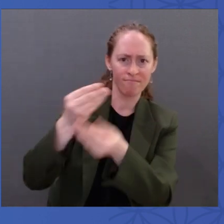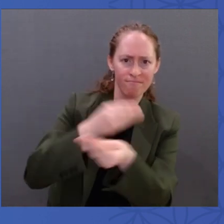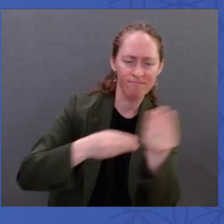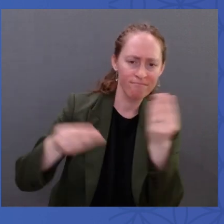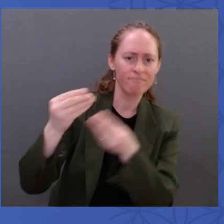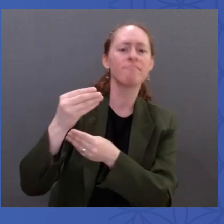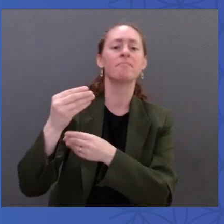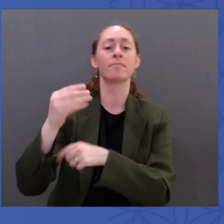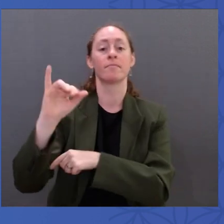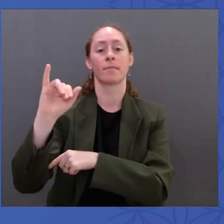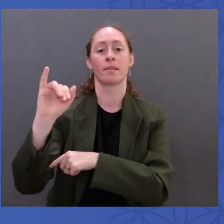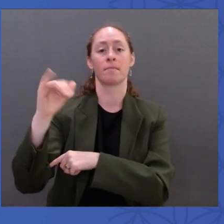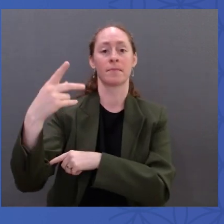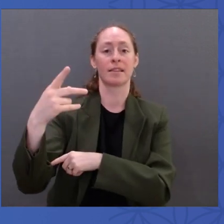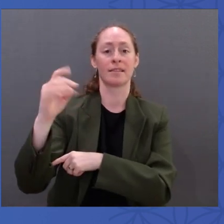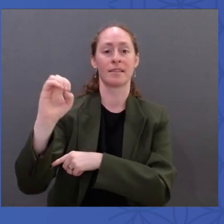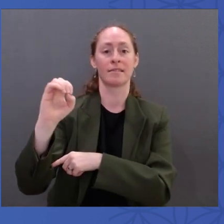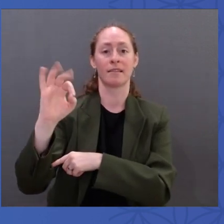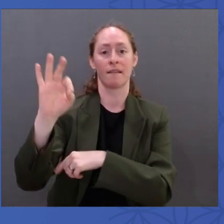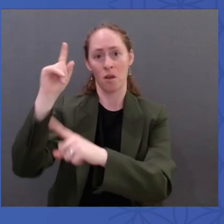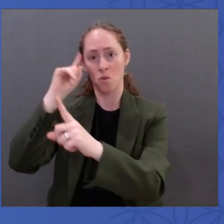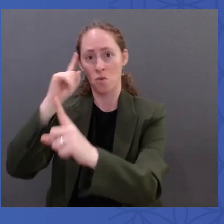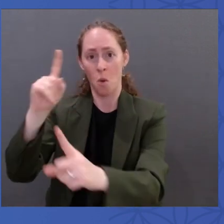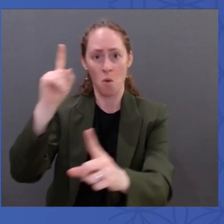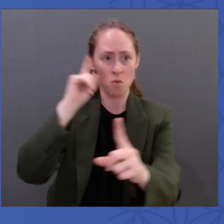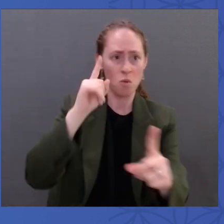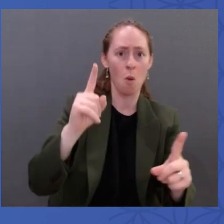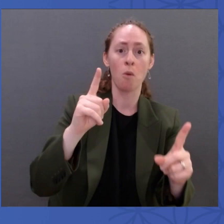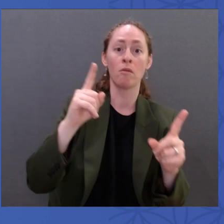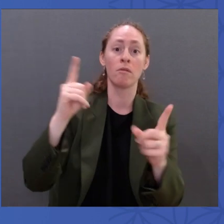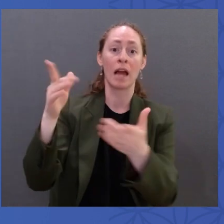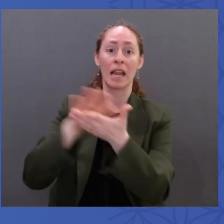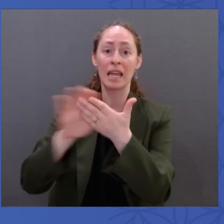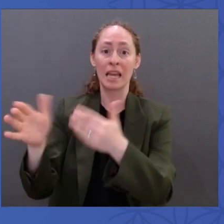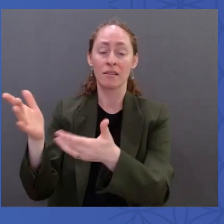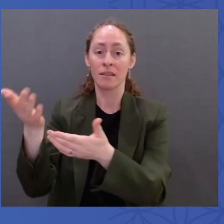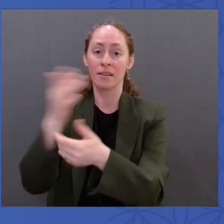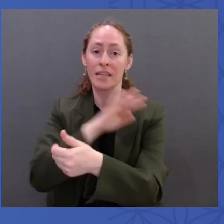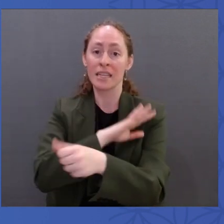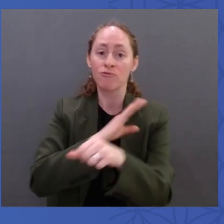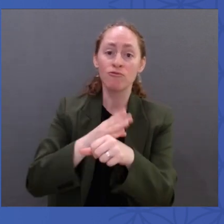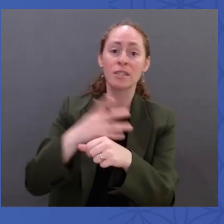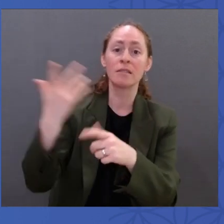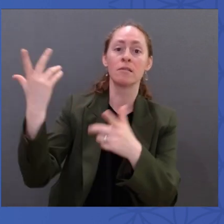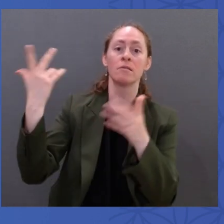clean energy, decarbonization and infrastructure are consistent with the Joint Vision statement